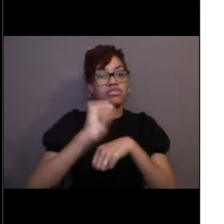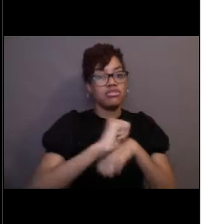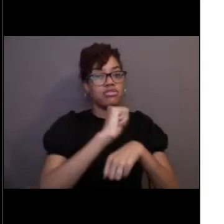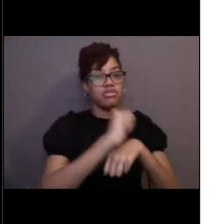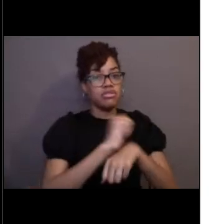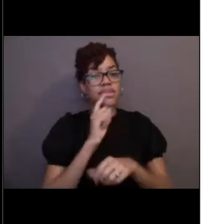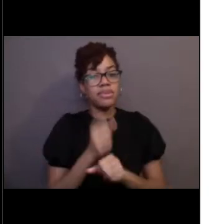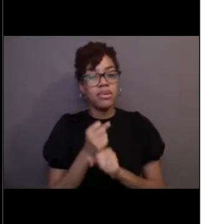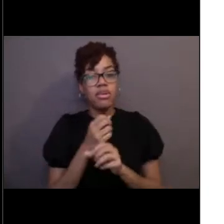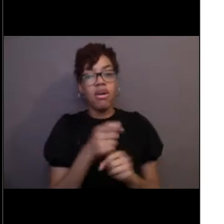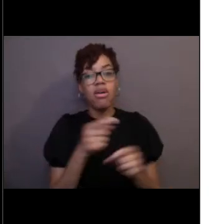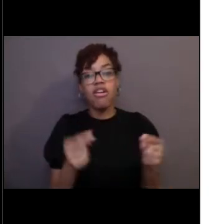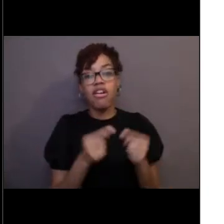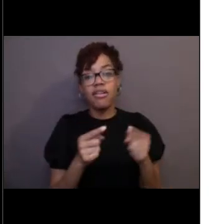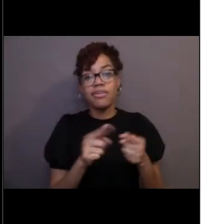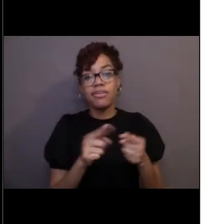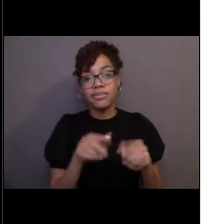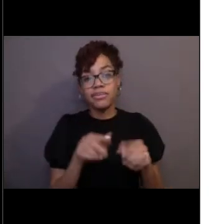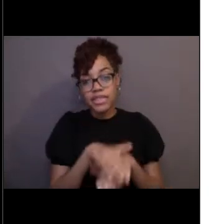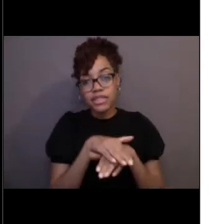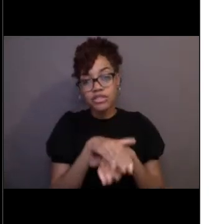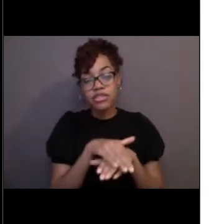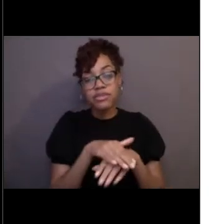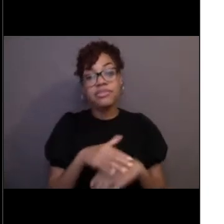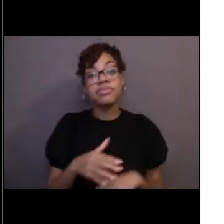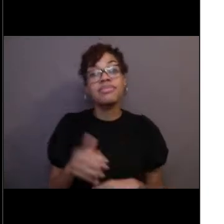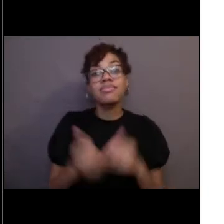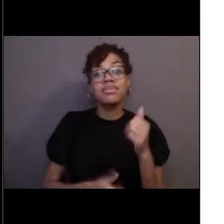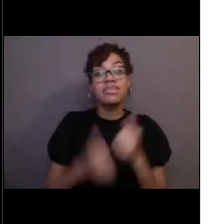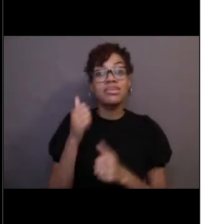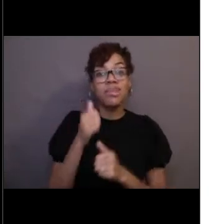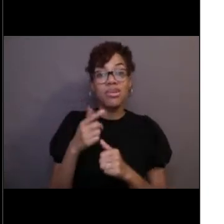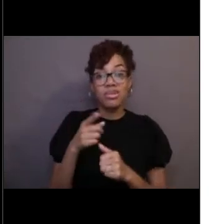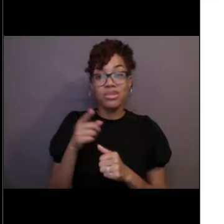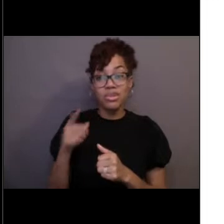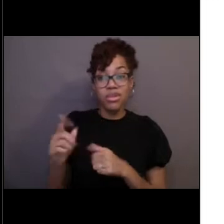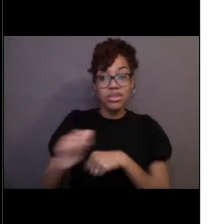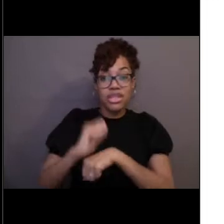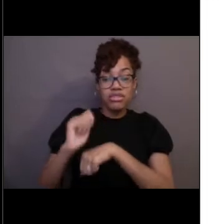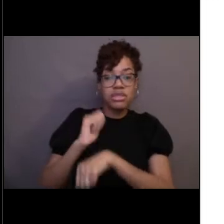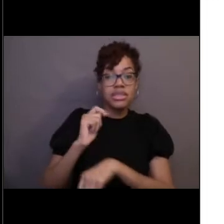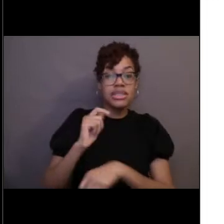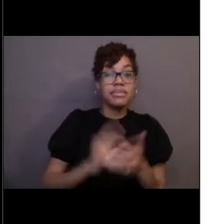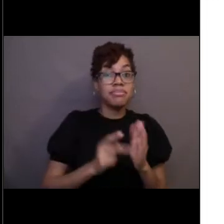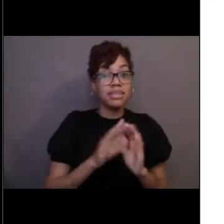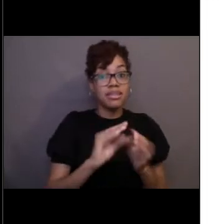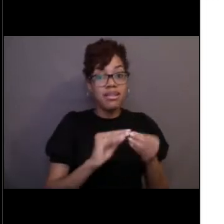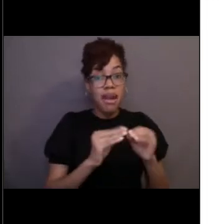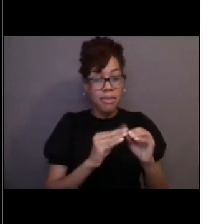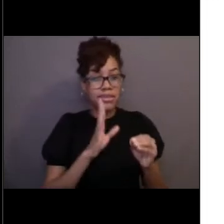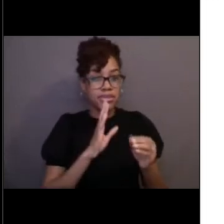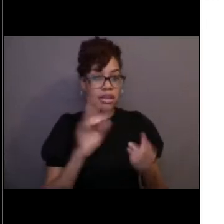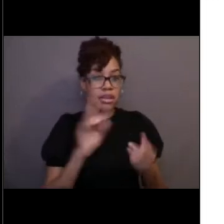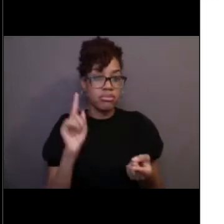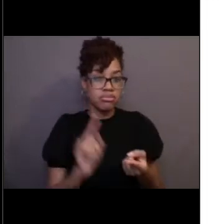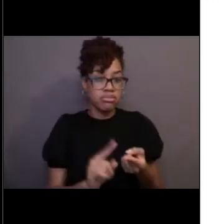And a lot of these threats usually lead to a decrease in their population. And for leatherbacks, one of the big threats to them